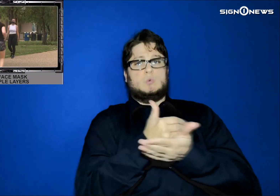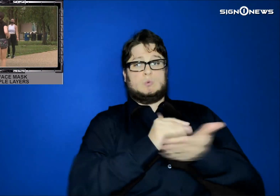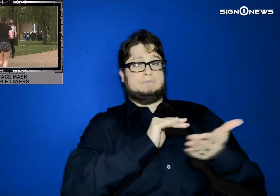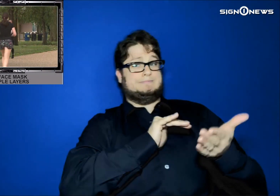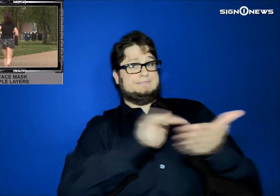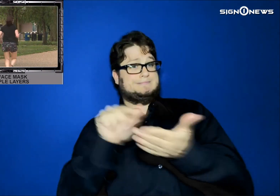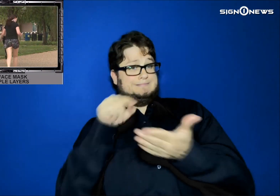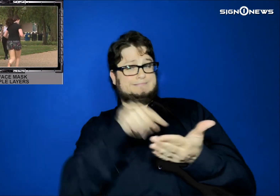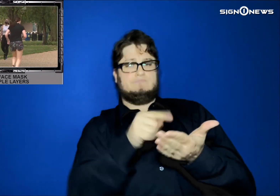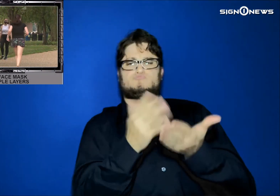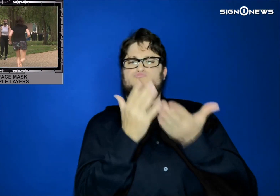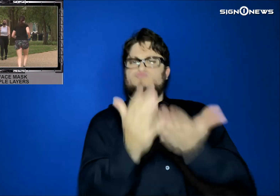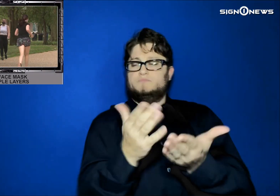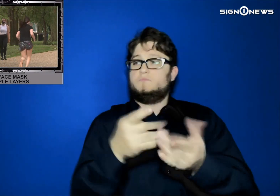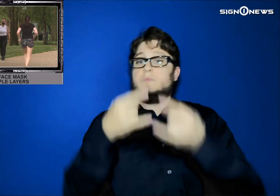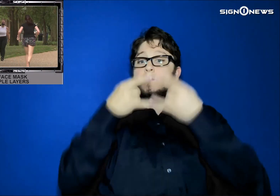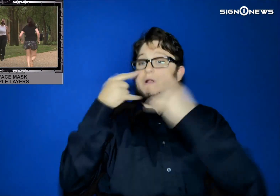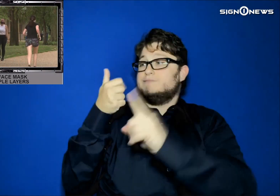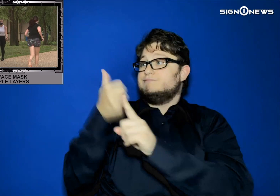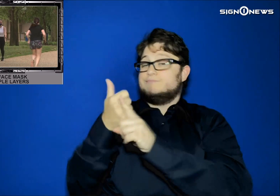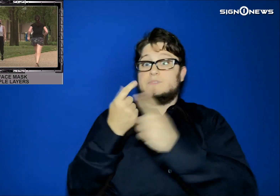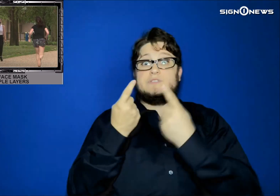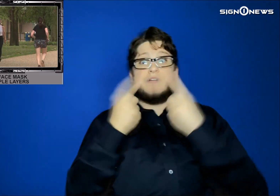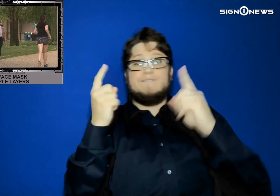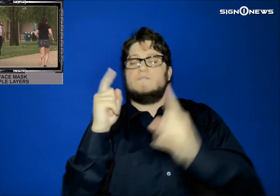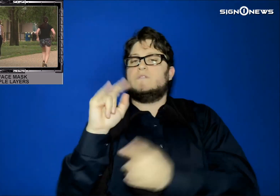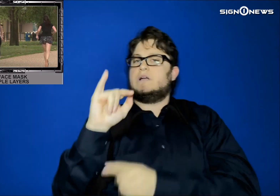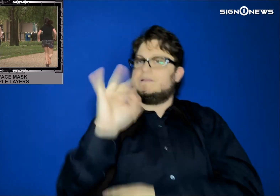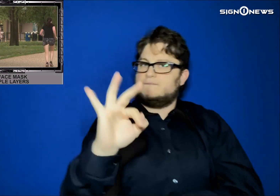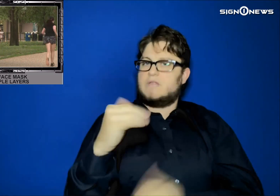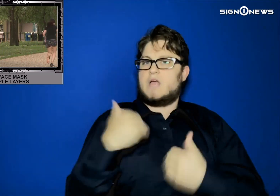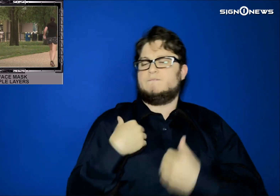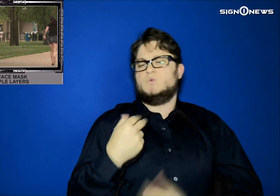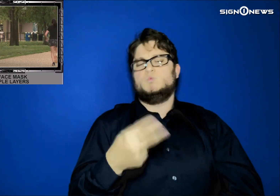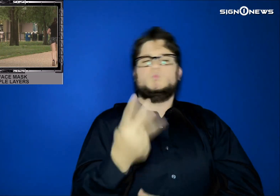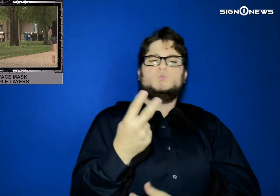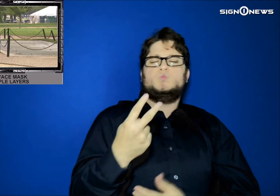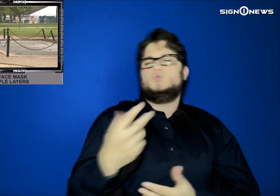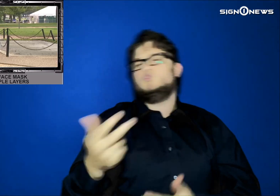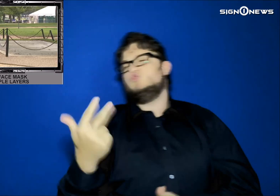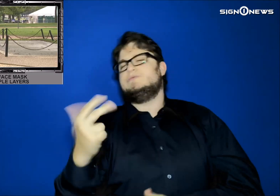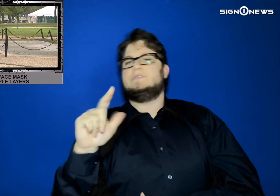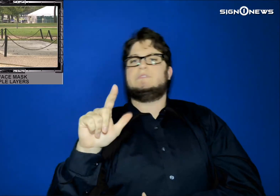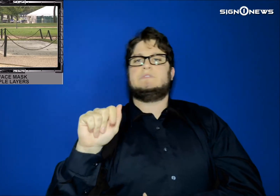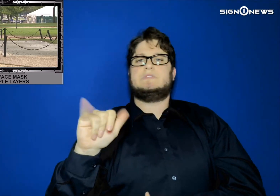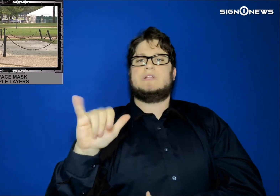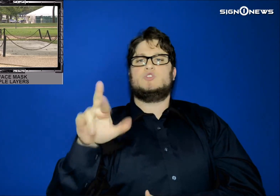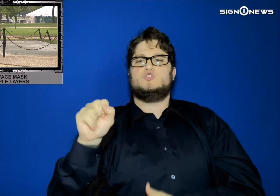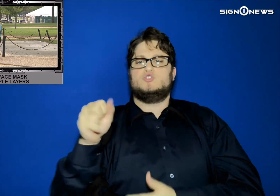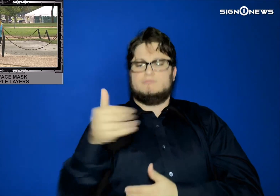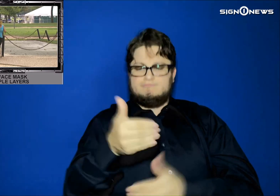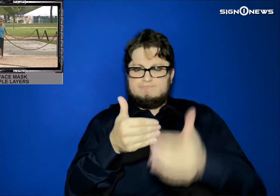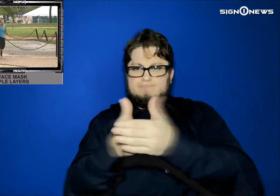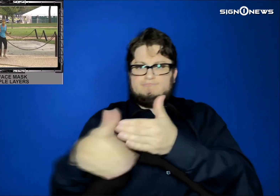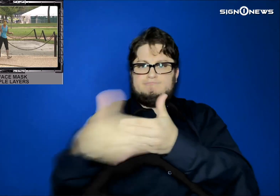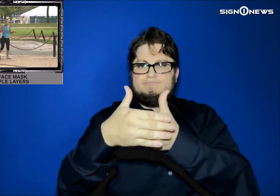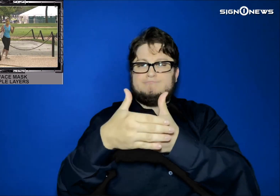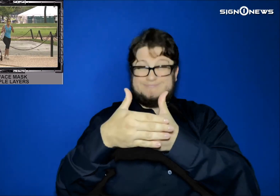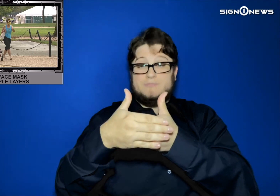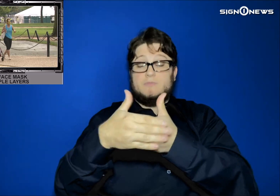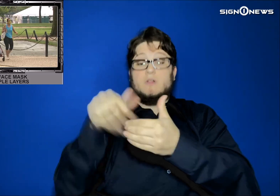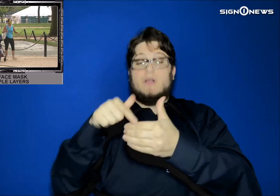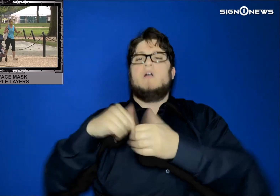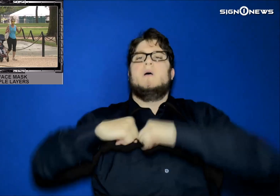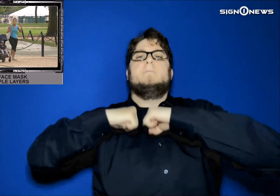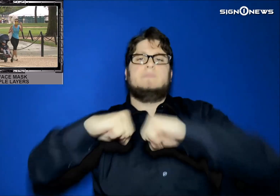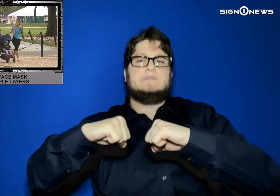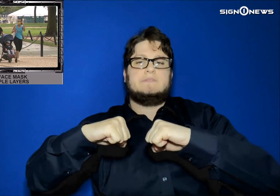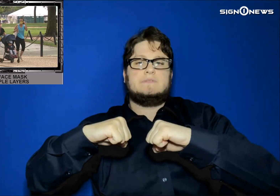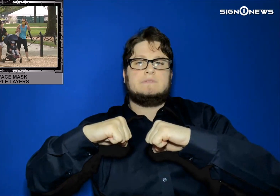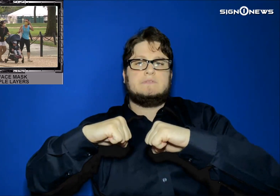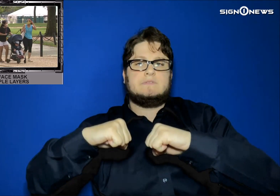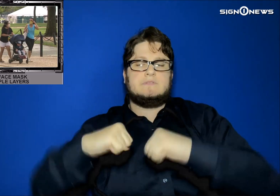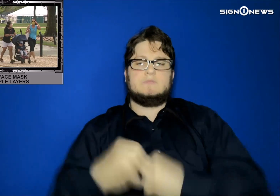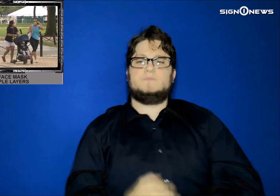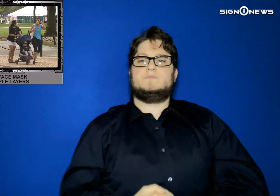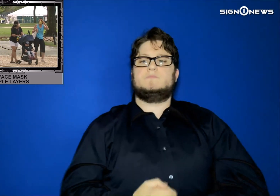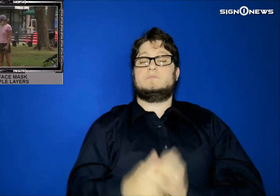A new study suggests masks are more effective if they have two or three layers of protection.